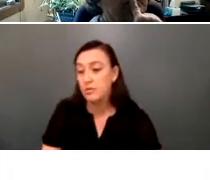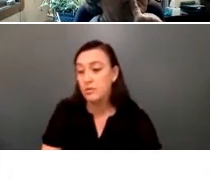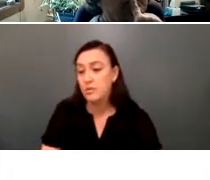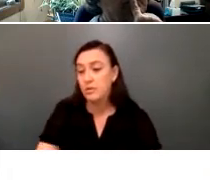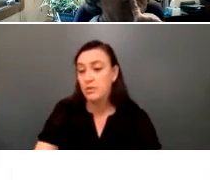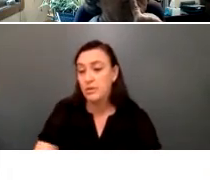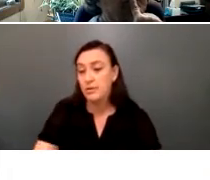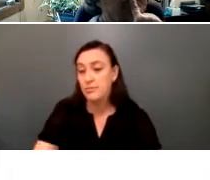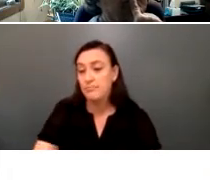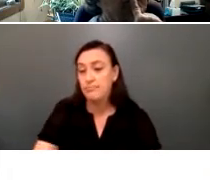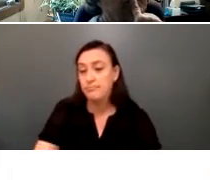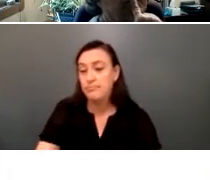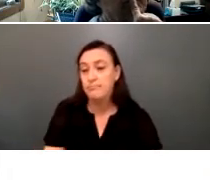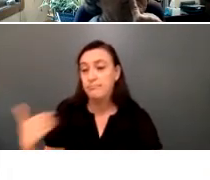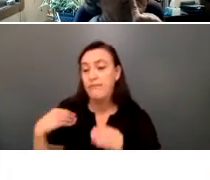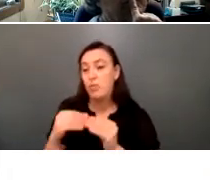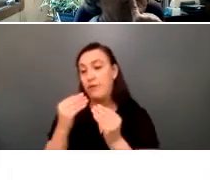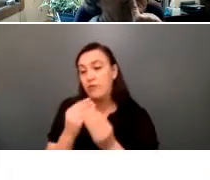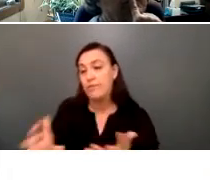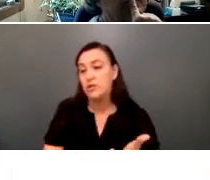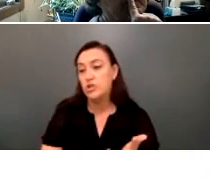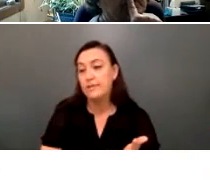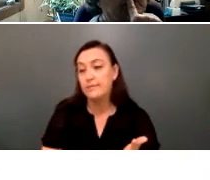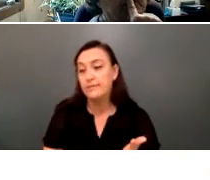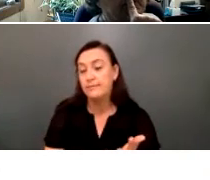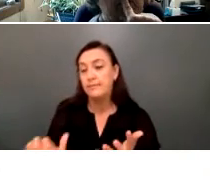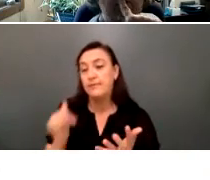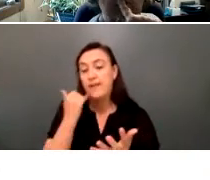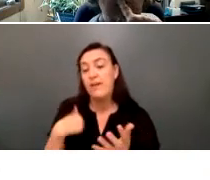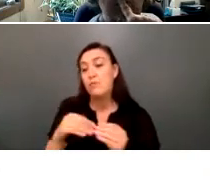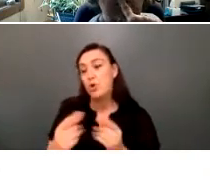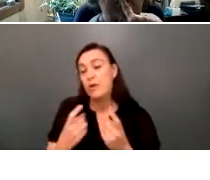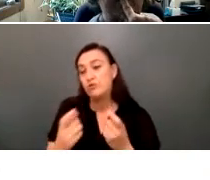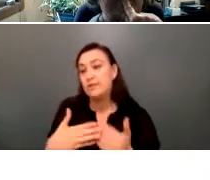information presented with lingering questions you might have. And again, this this webinar is being